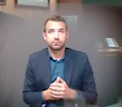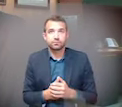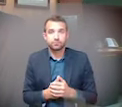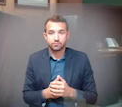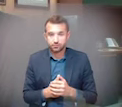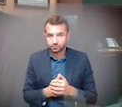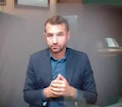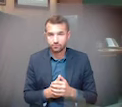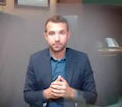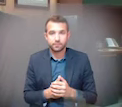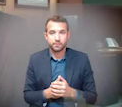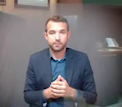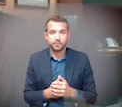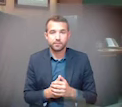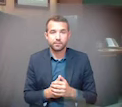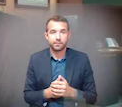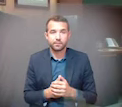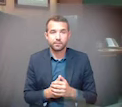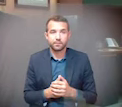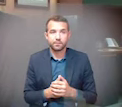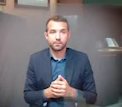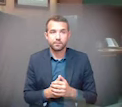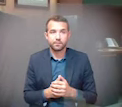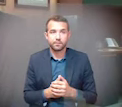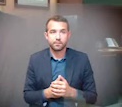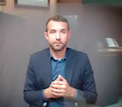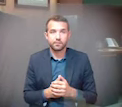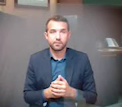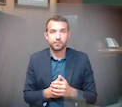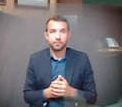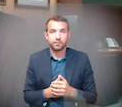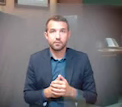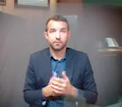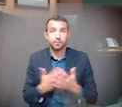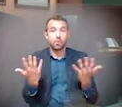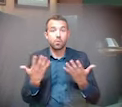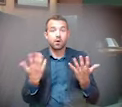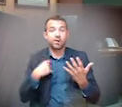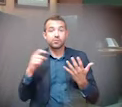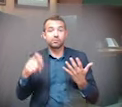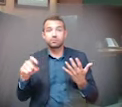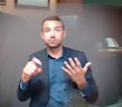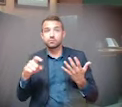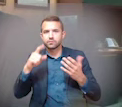Beth: I think that what we need to be really focused on